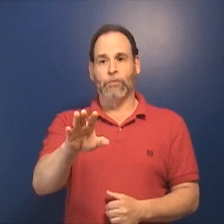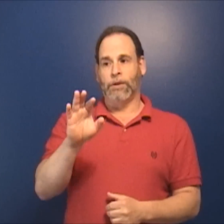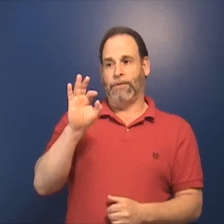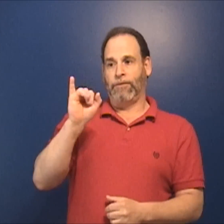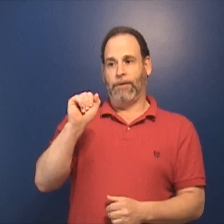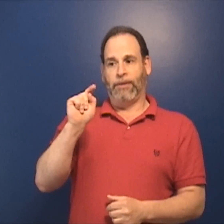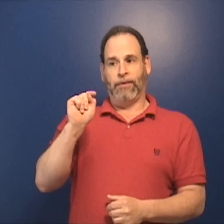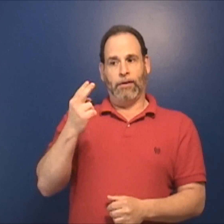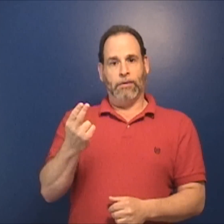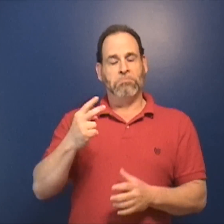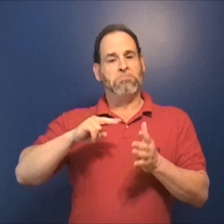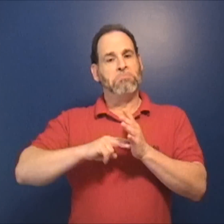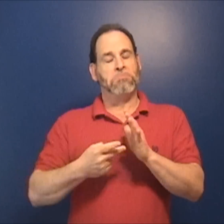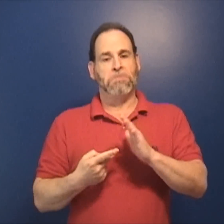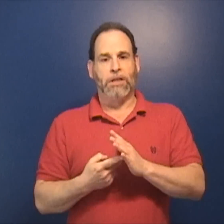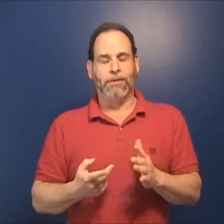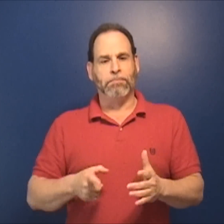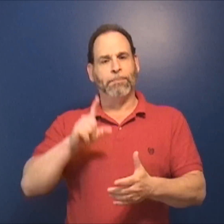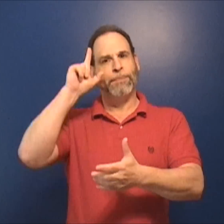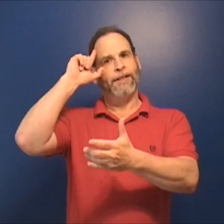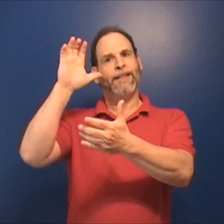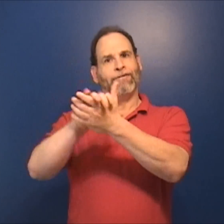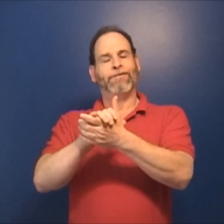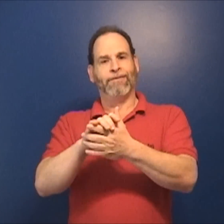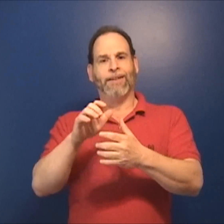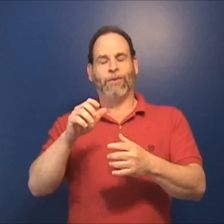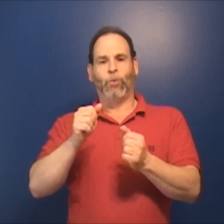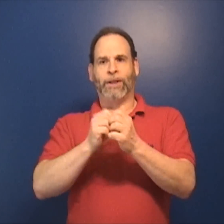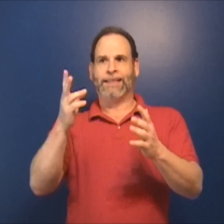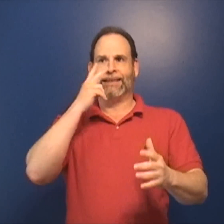Faith means believing without seeing.